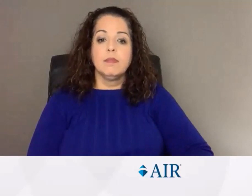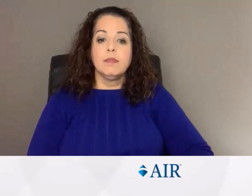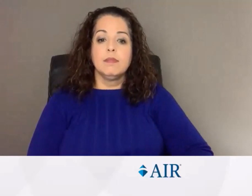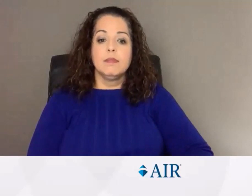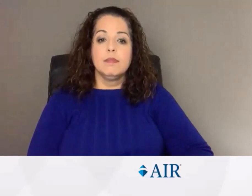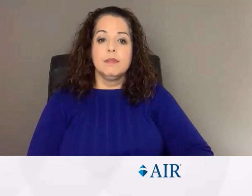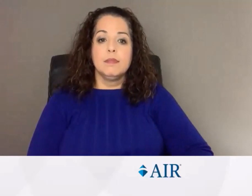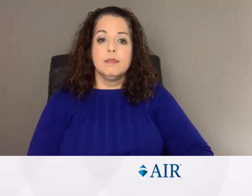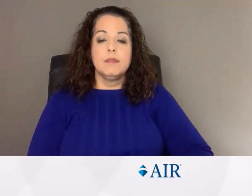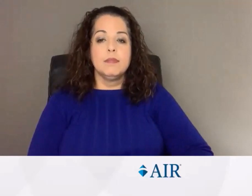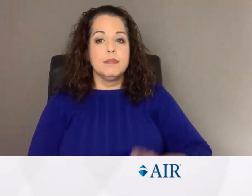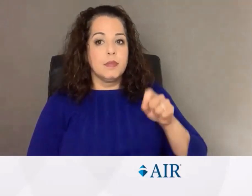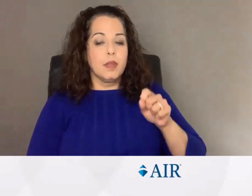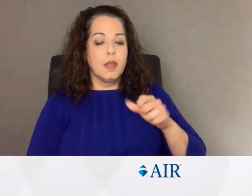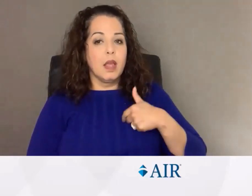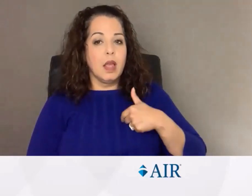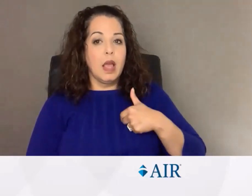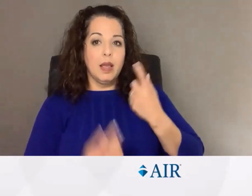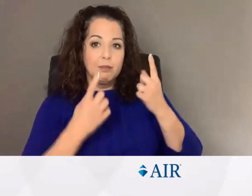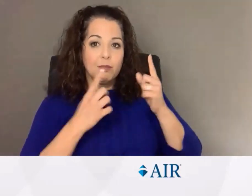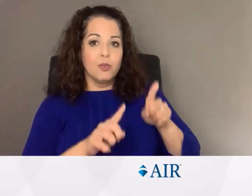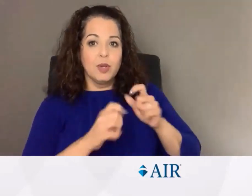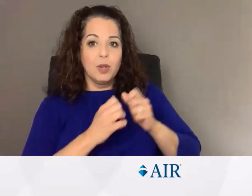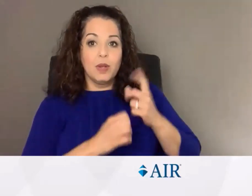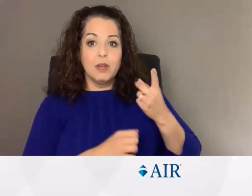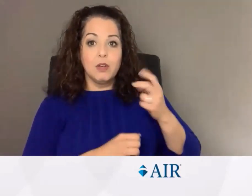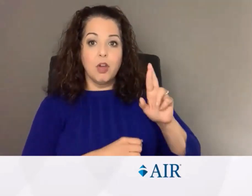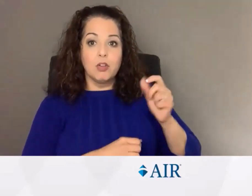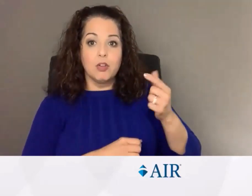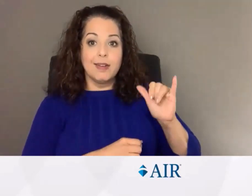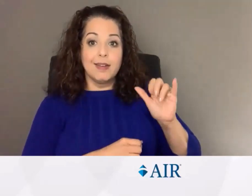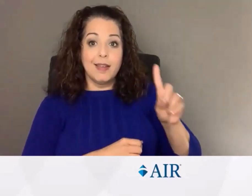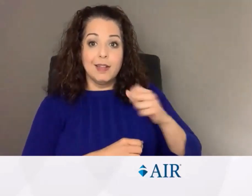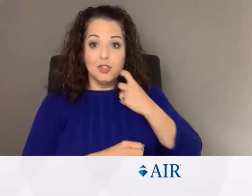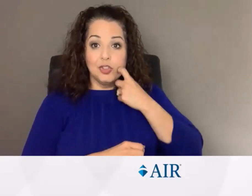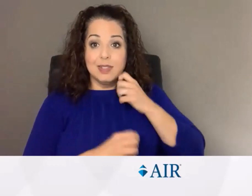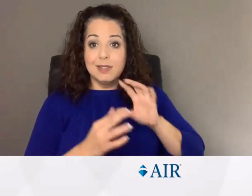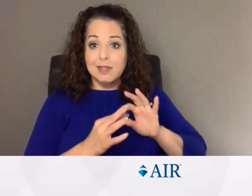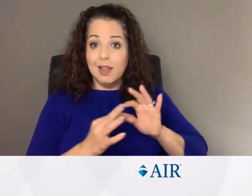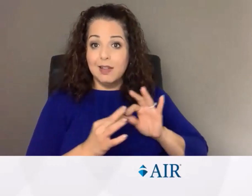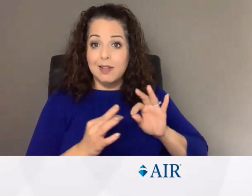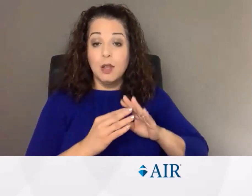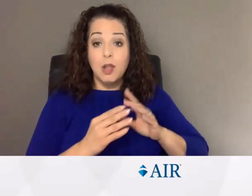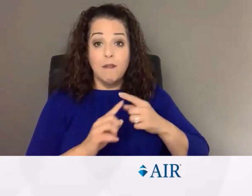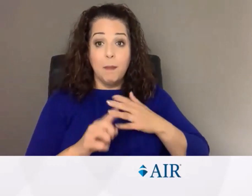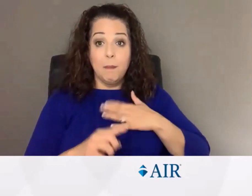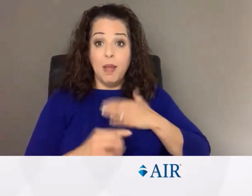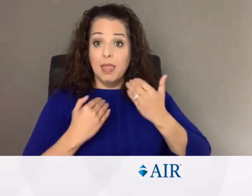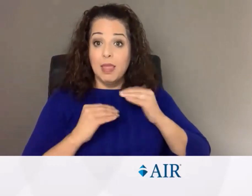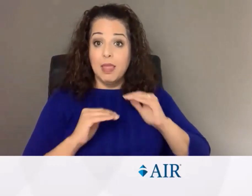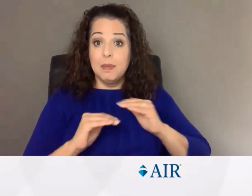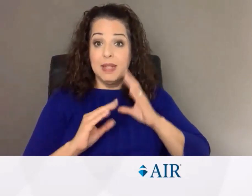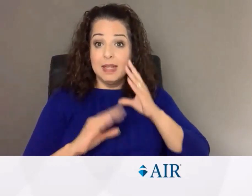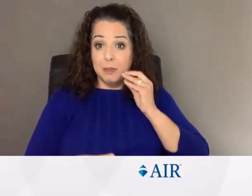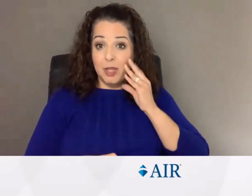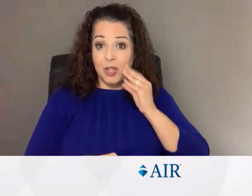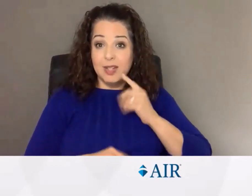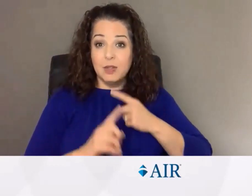Yeah, I would agree with what Dr. Gaid said. I think from my limited experience with policy work,